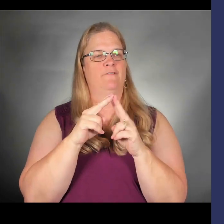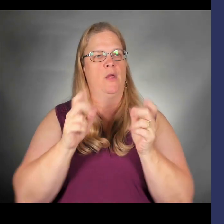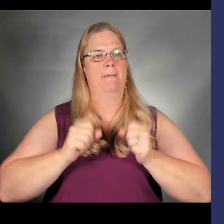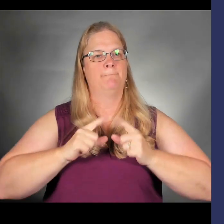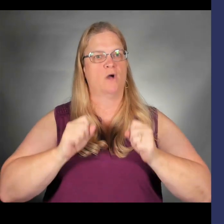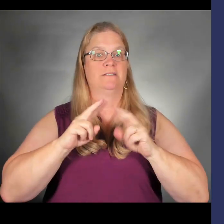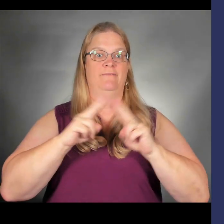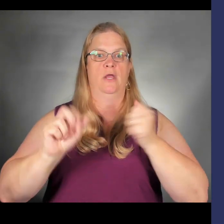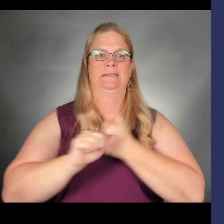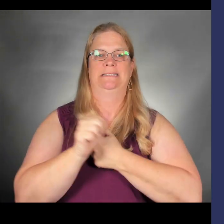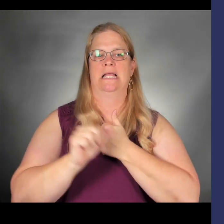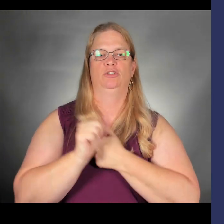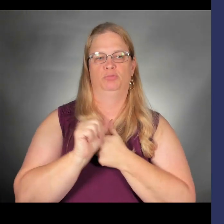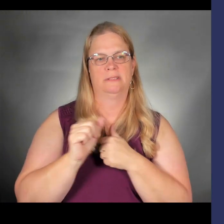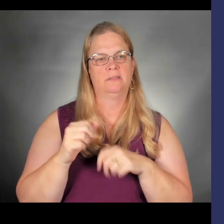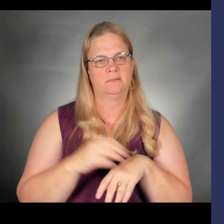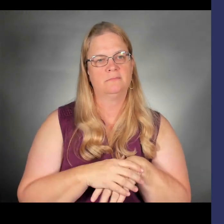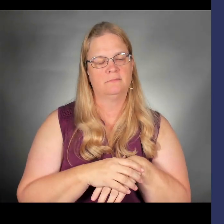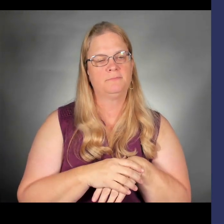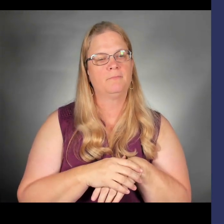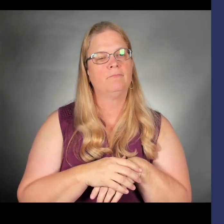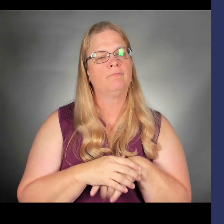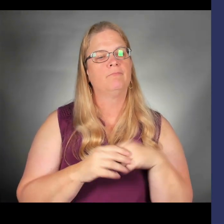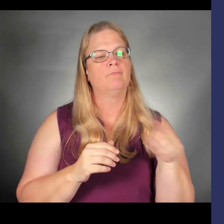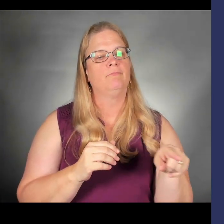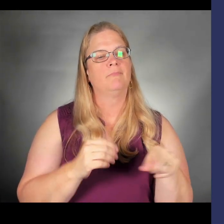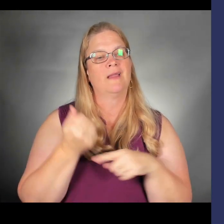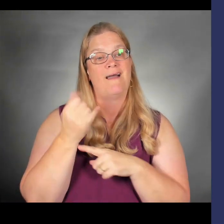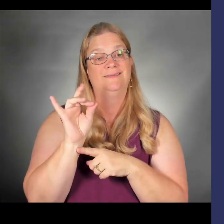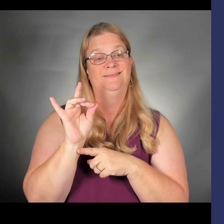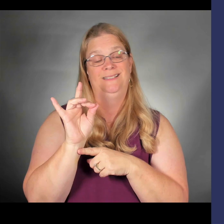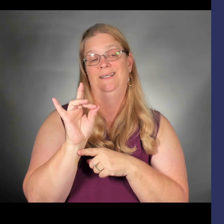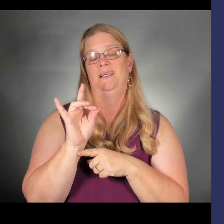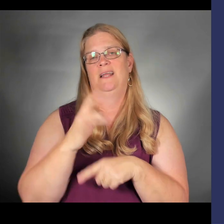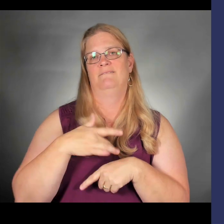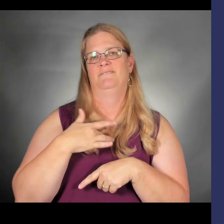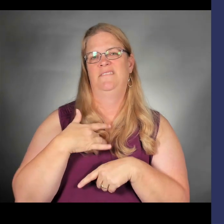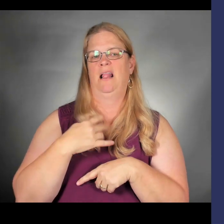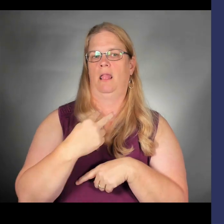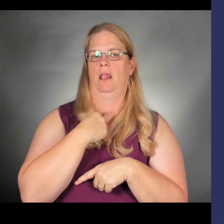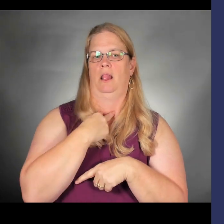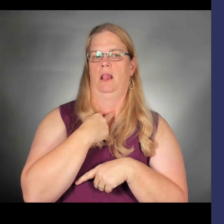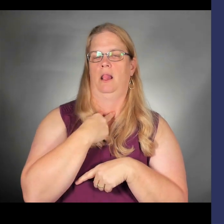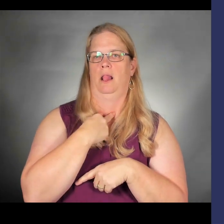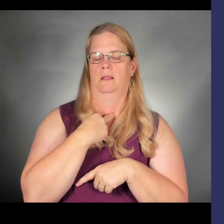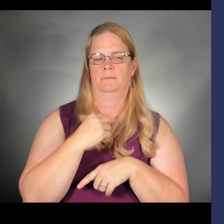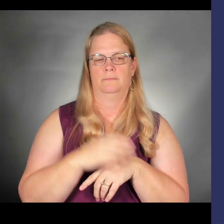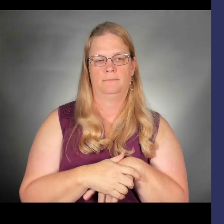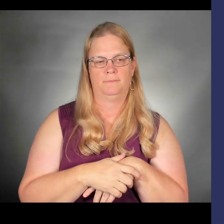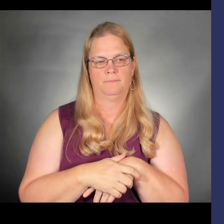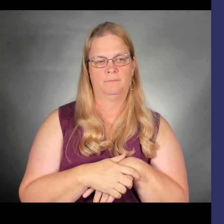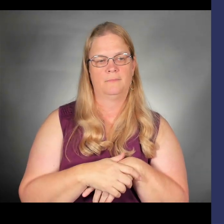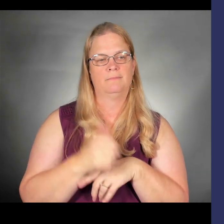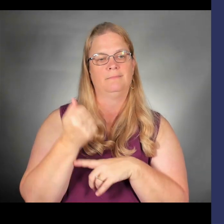doing things that are very impulsive and quite dangerous as a result. Number eighteen: that feeling of being trapped.